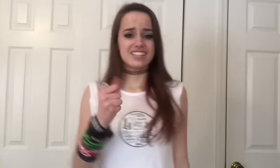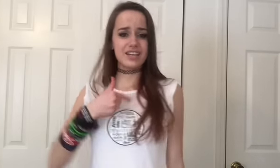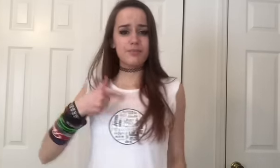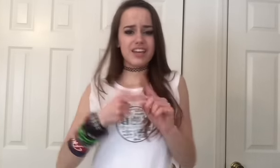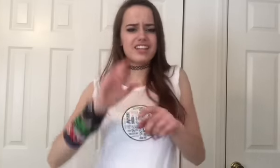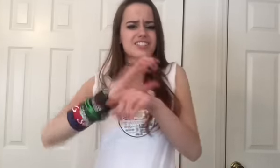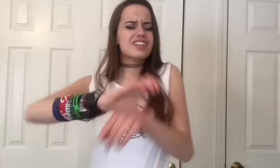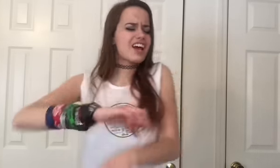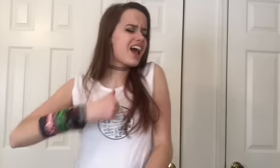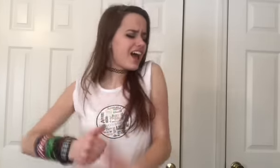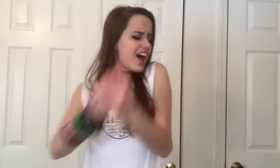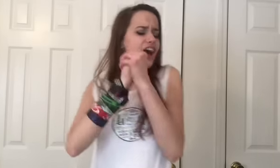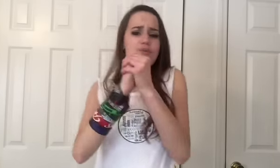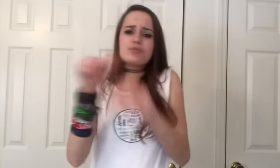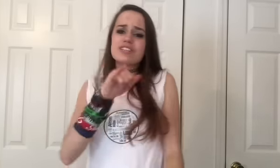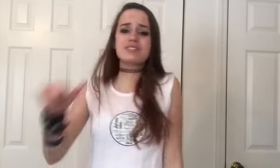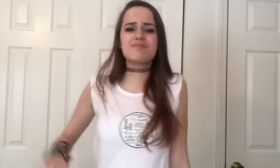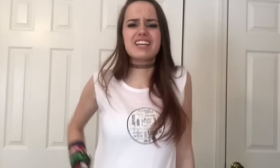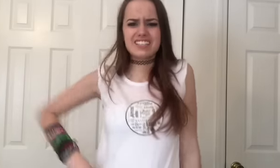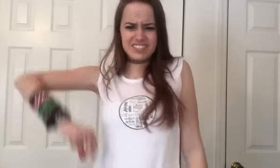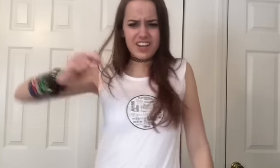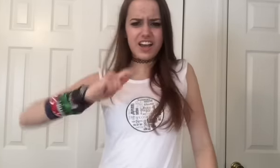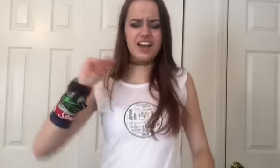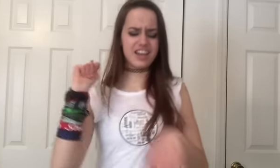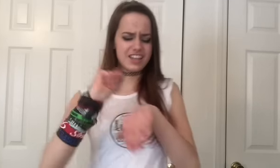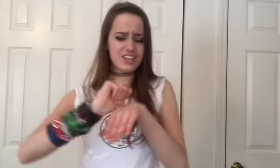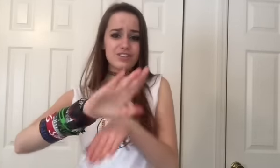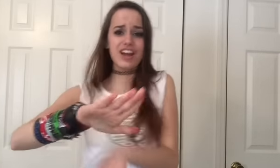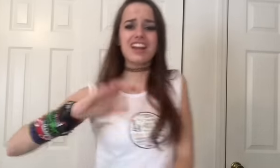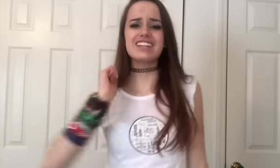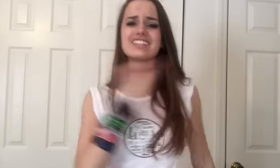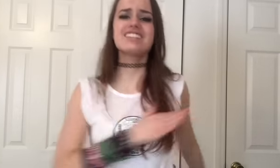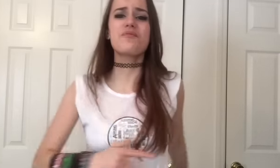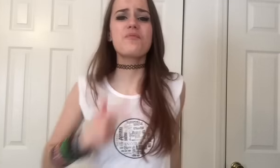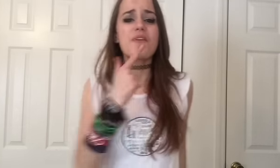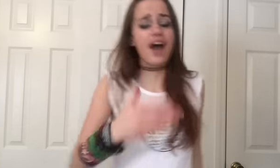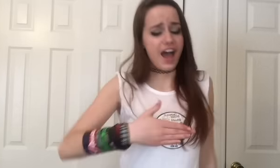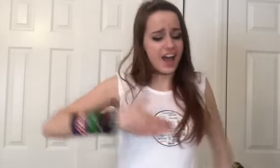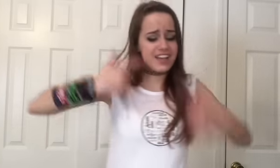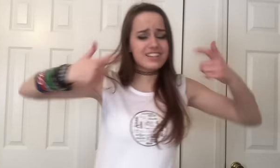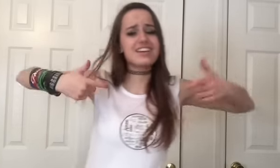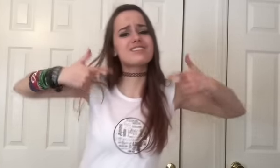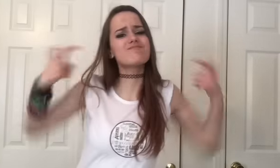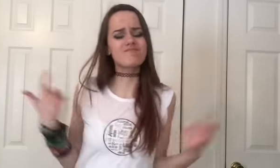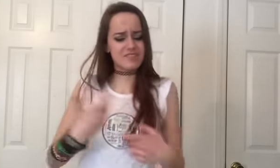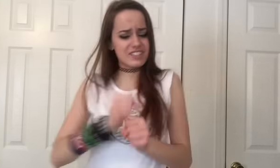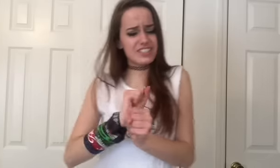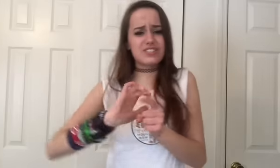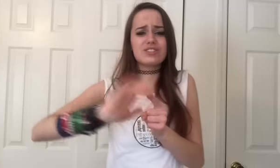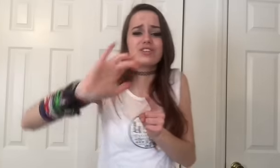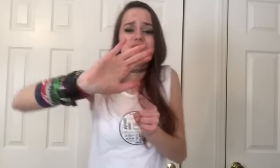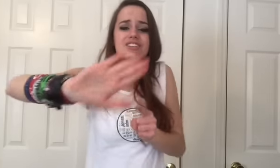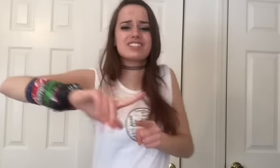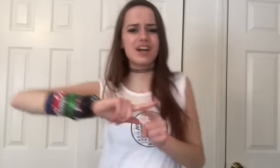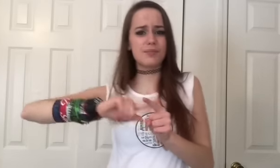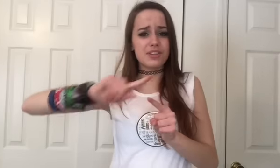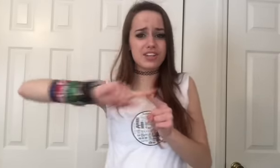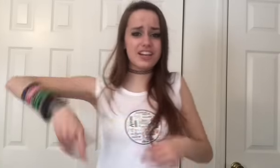take me to church i'll worship like a dog at the shrine of your lies i'll tell you my sins and you can sharpen your knife